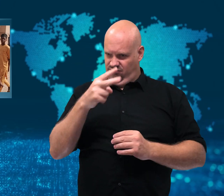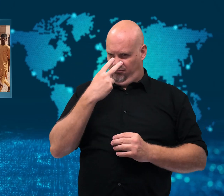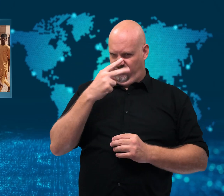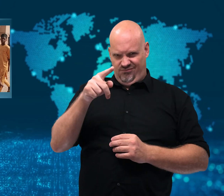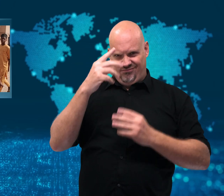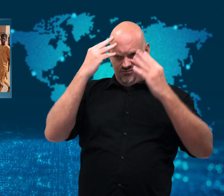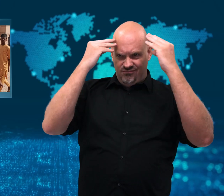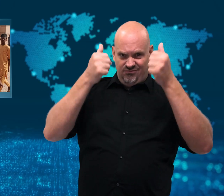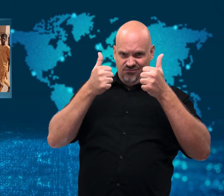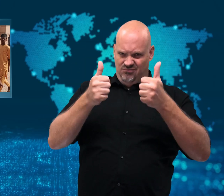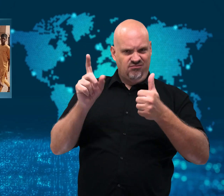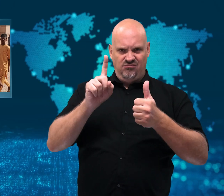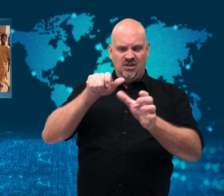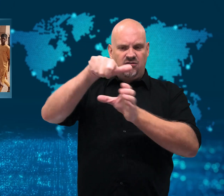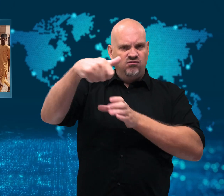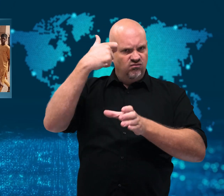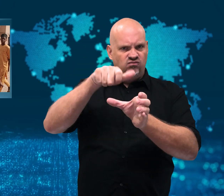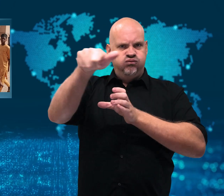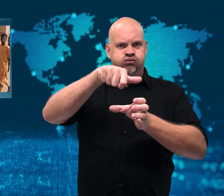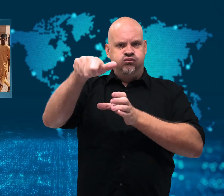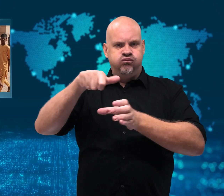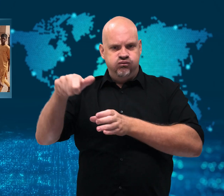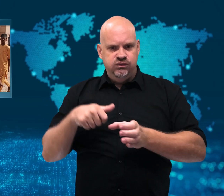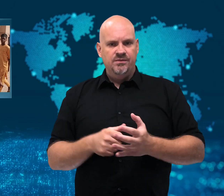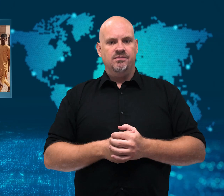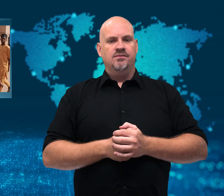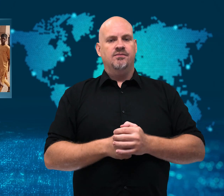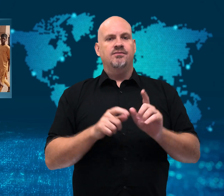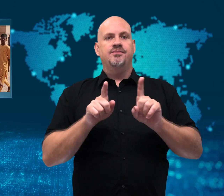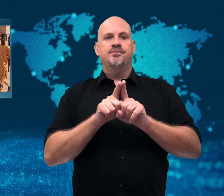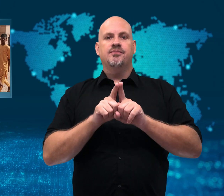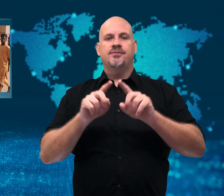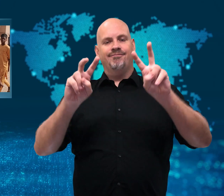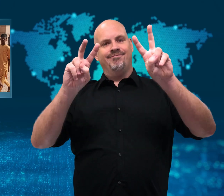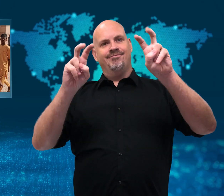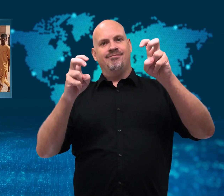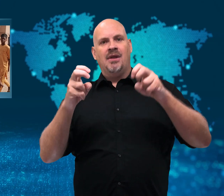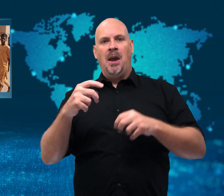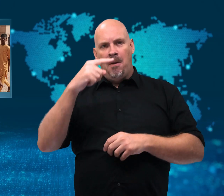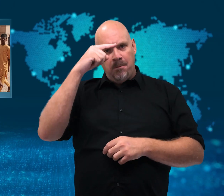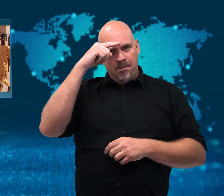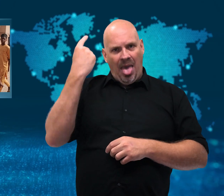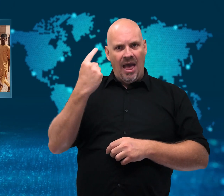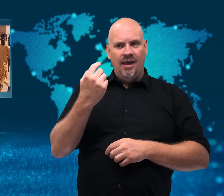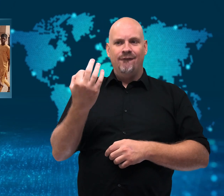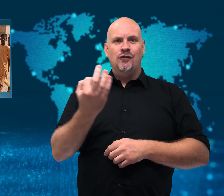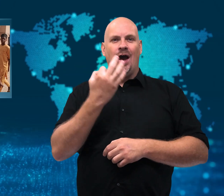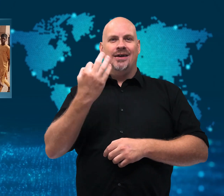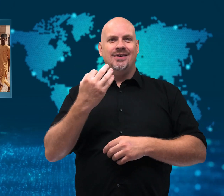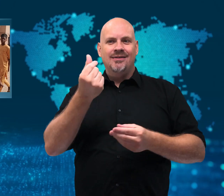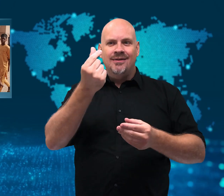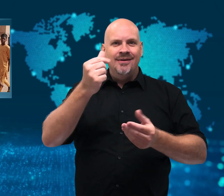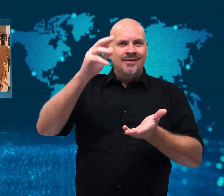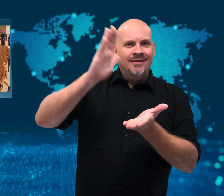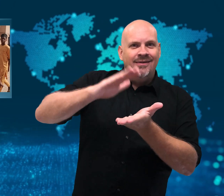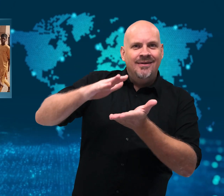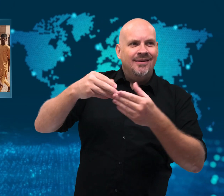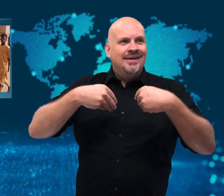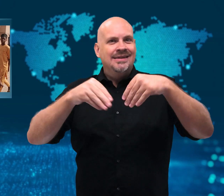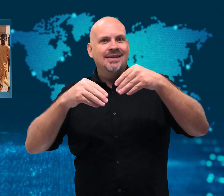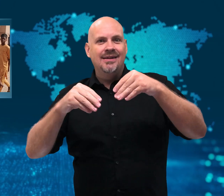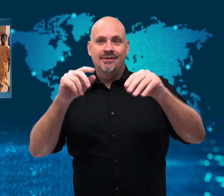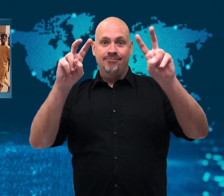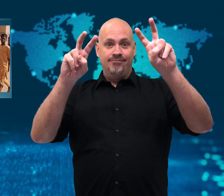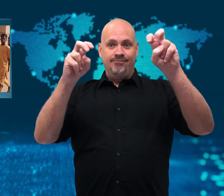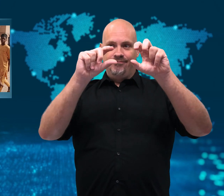inappropriate haircuts and barred the use of the term “Black Friday.”